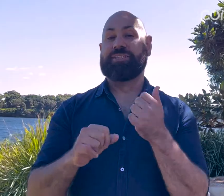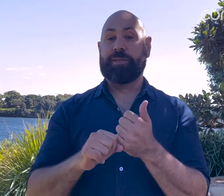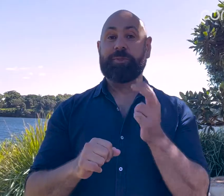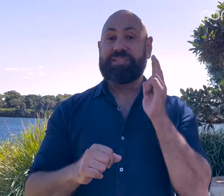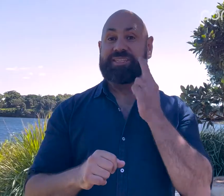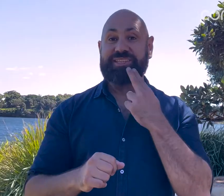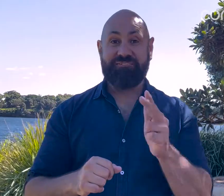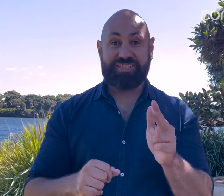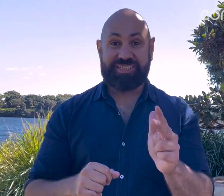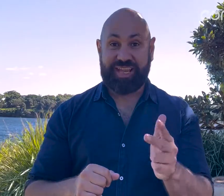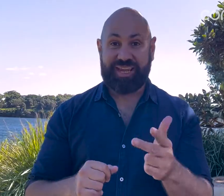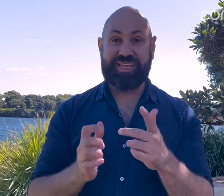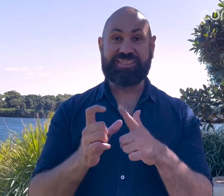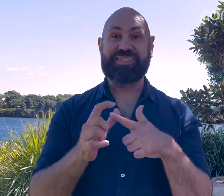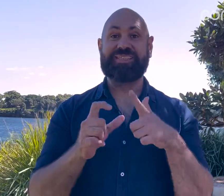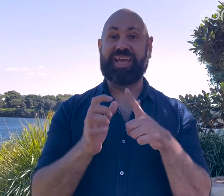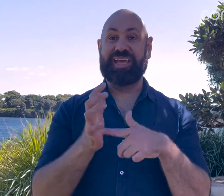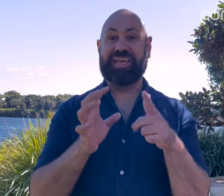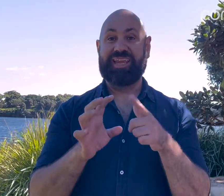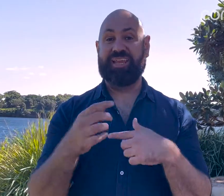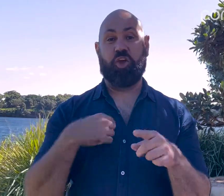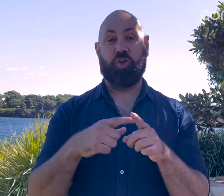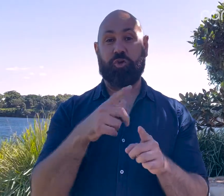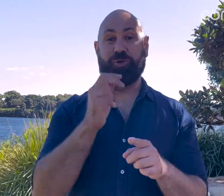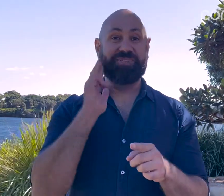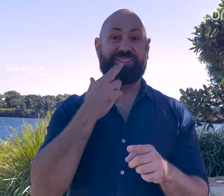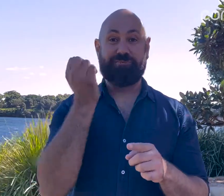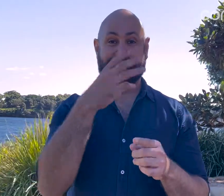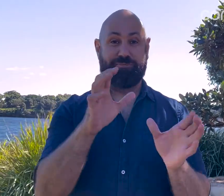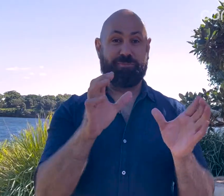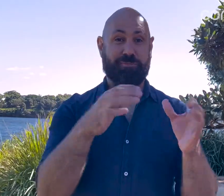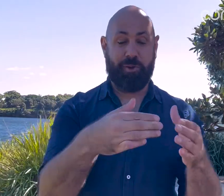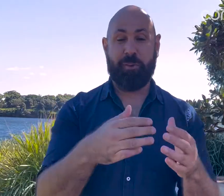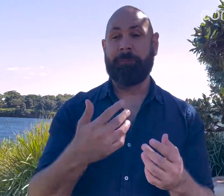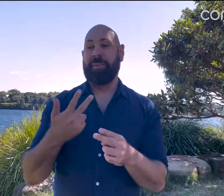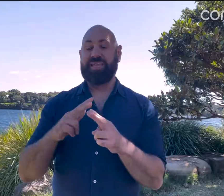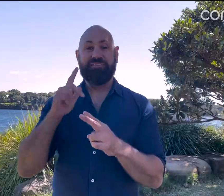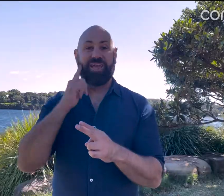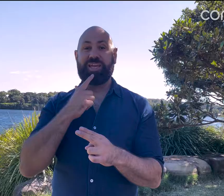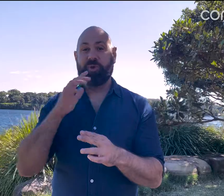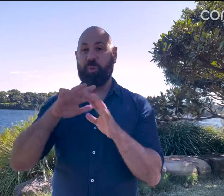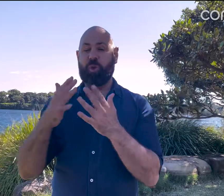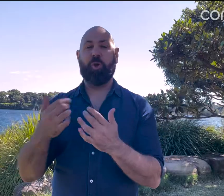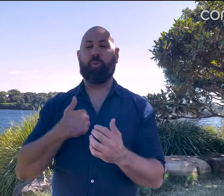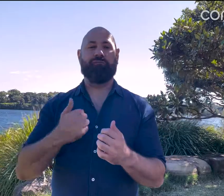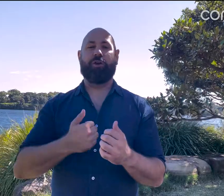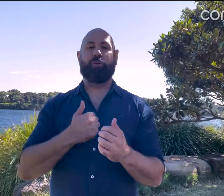An example is Deaf Deadly, which I learned from the Deaf Indigenous mob. Interacting with hearing Indigenous people,